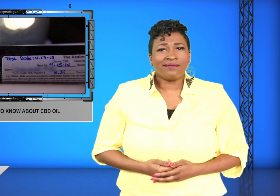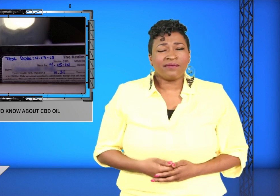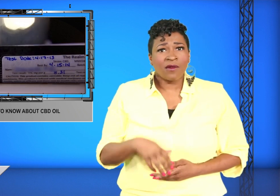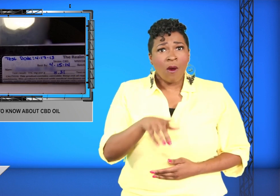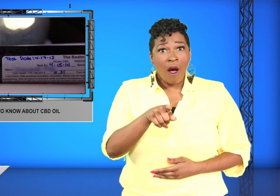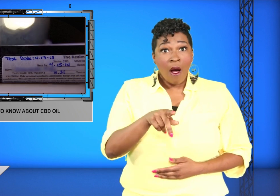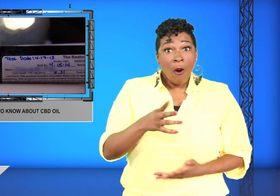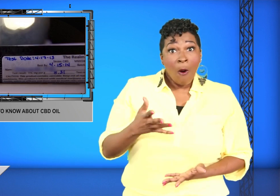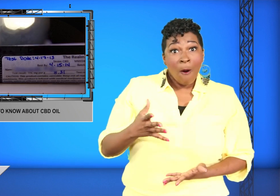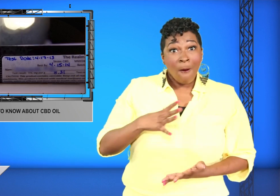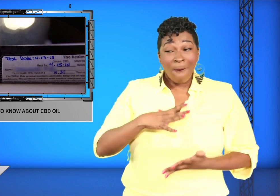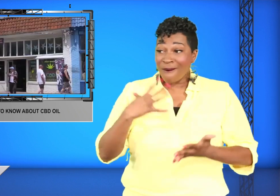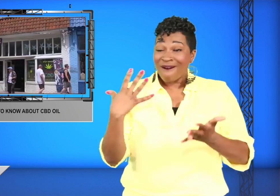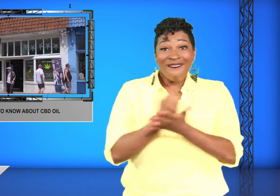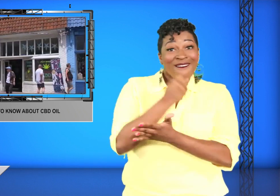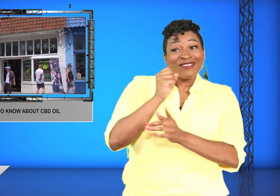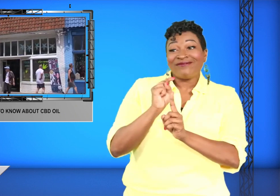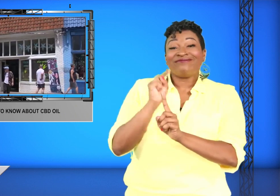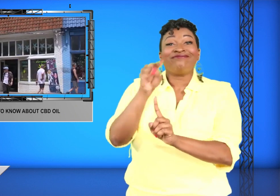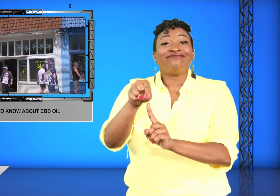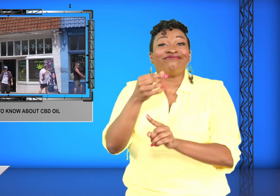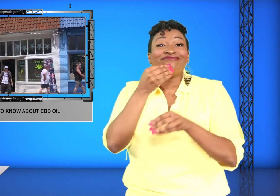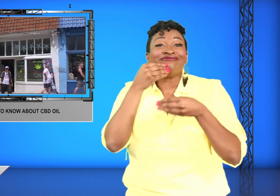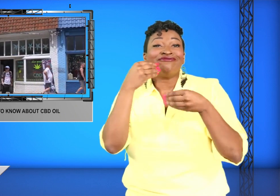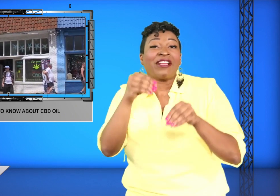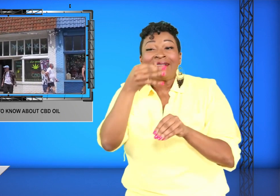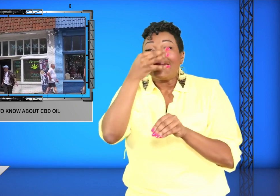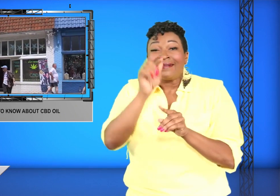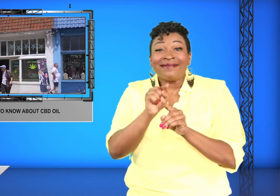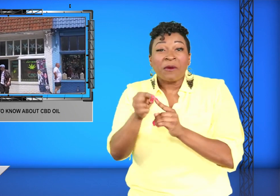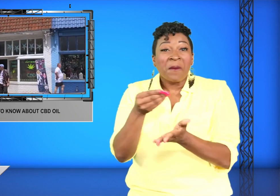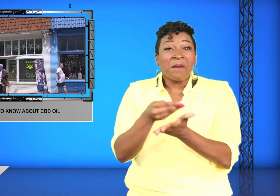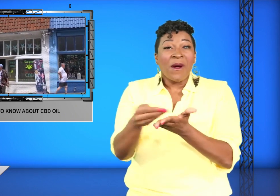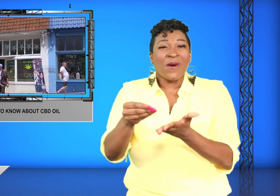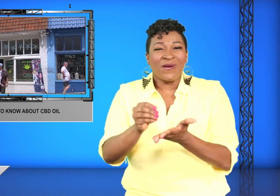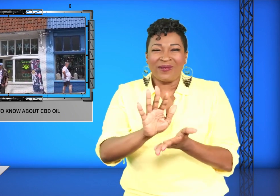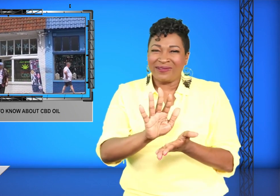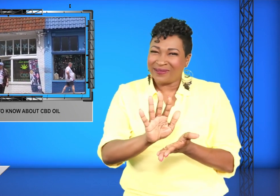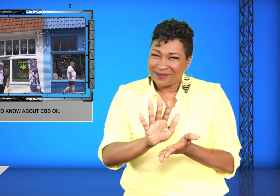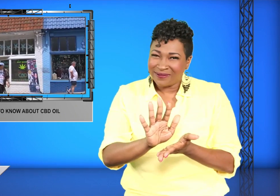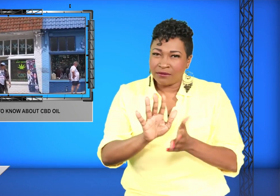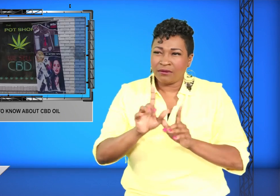But if you're thinking about stopping at your local grocery store and picking some up, you